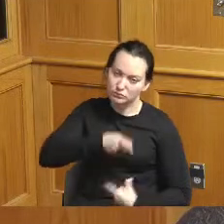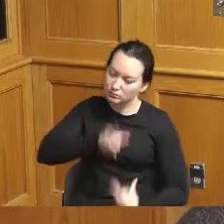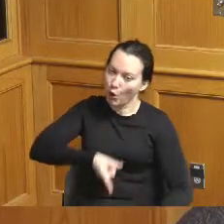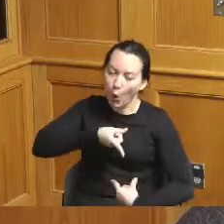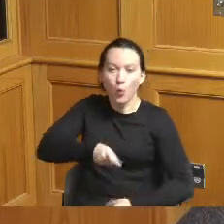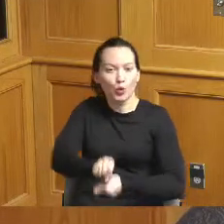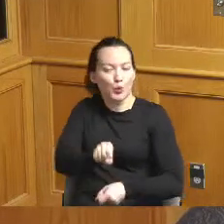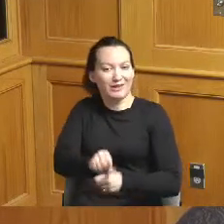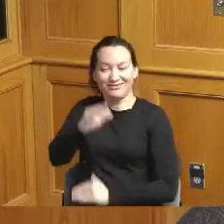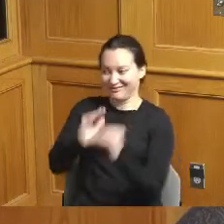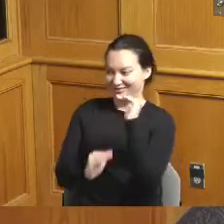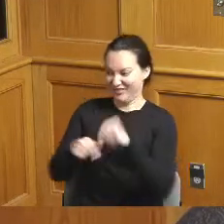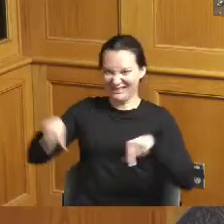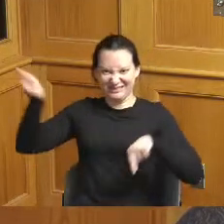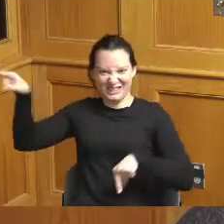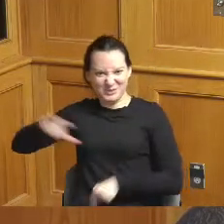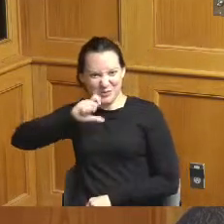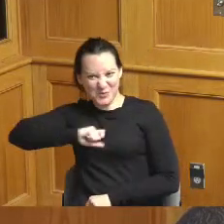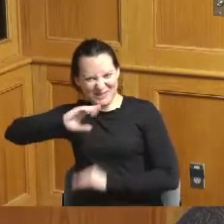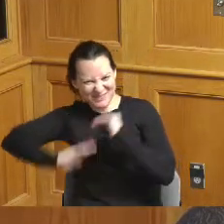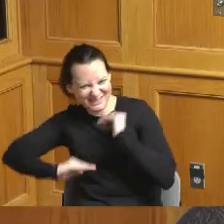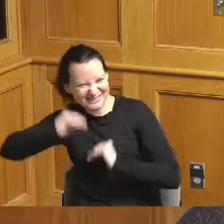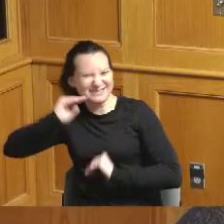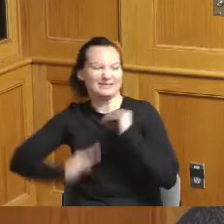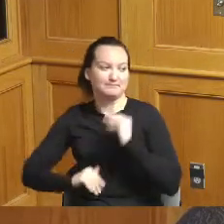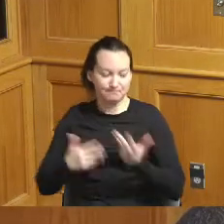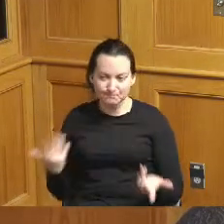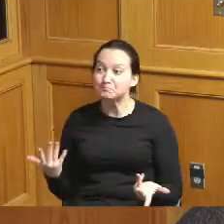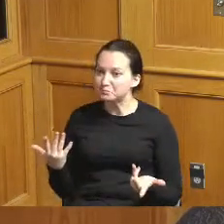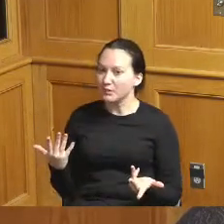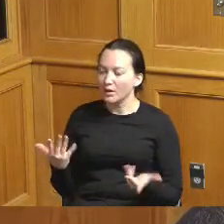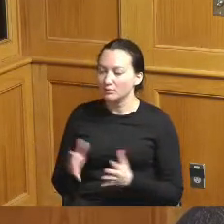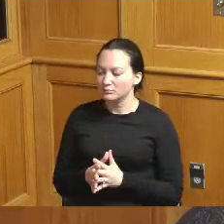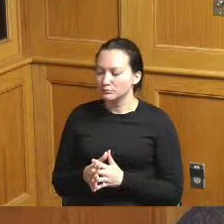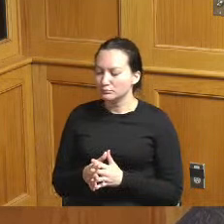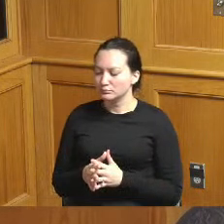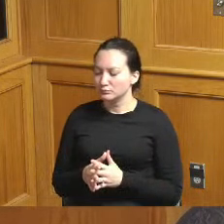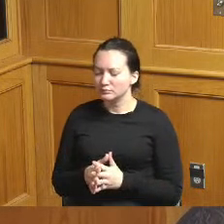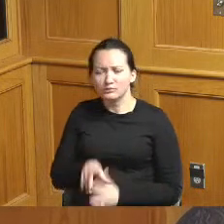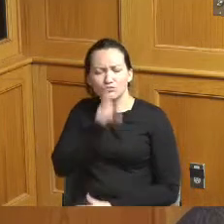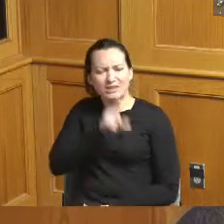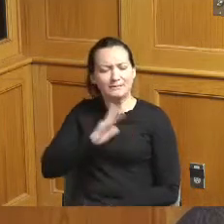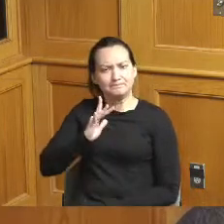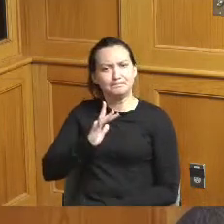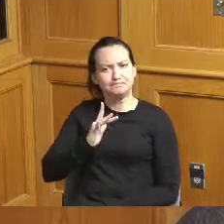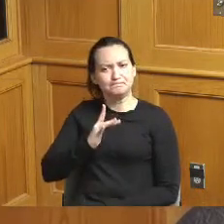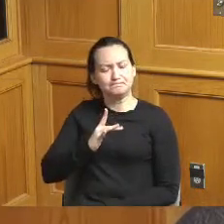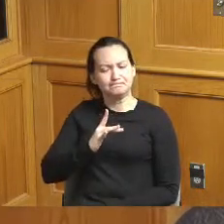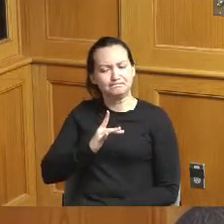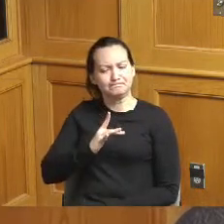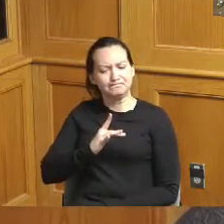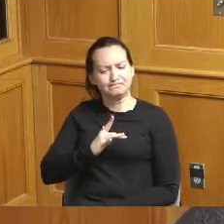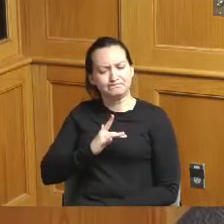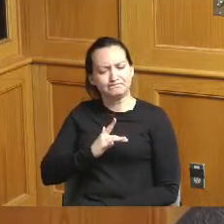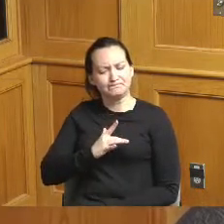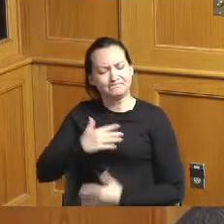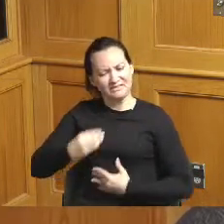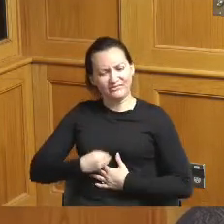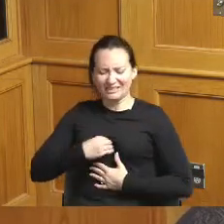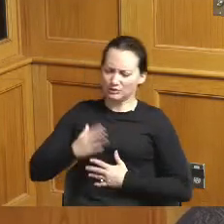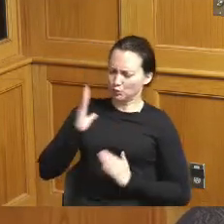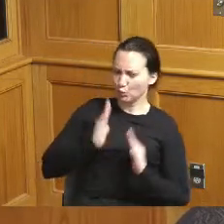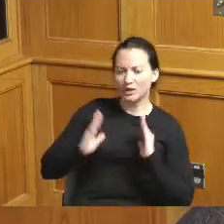in a facility such as that it really troubles me though when we talk about that our young people